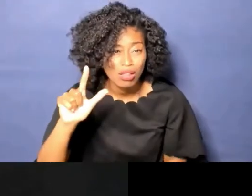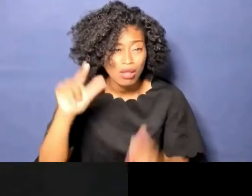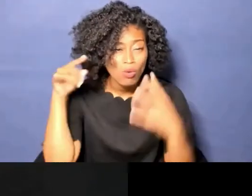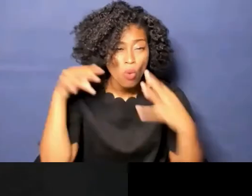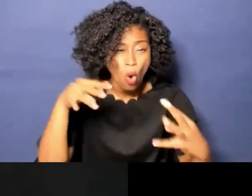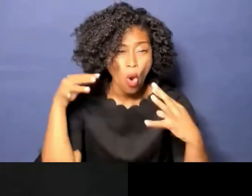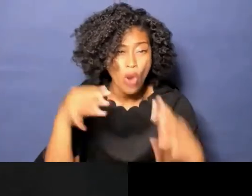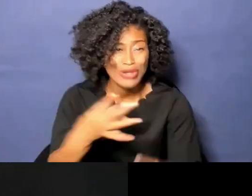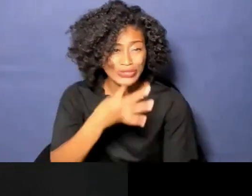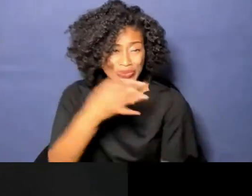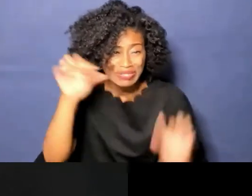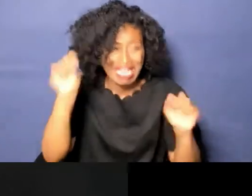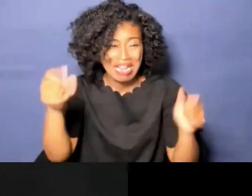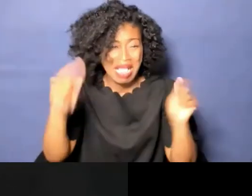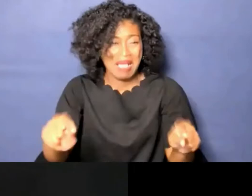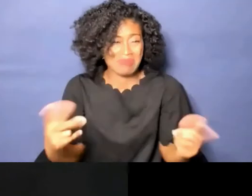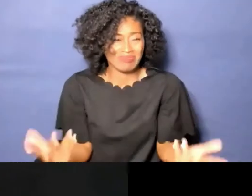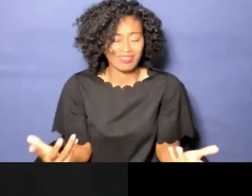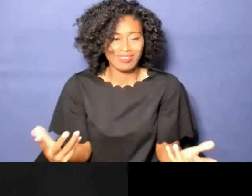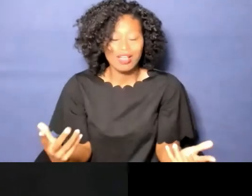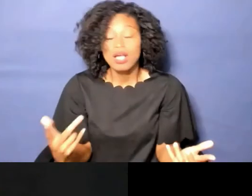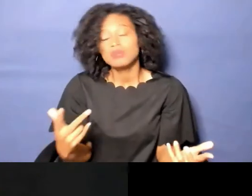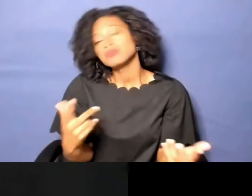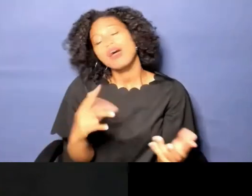Is the kind of thing, using examples in other countries